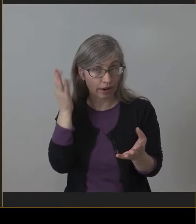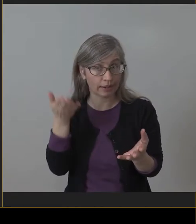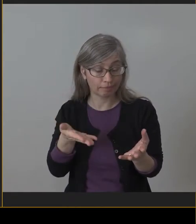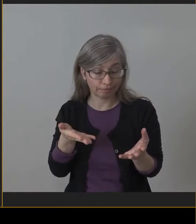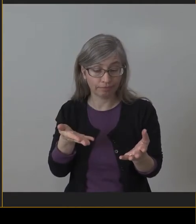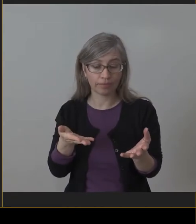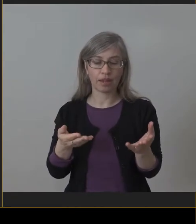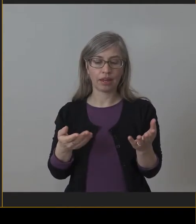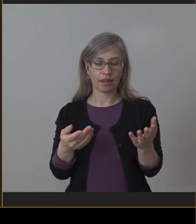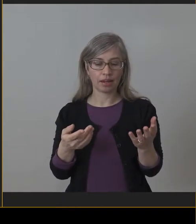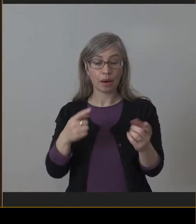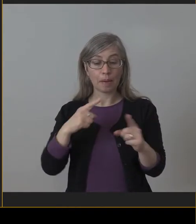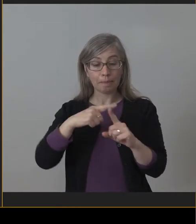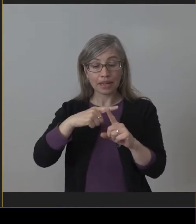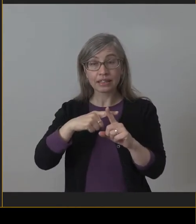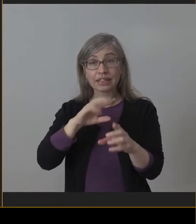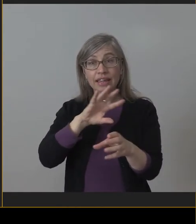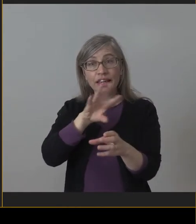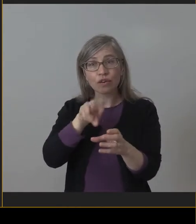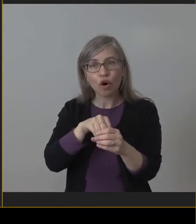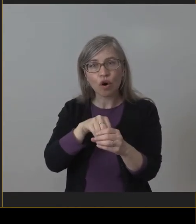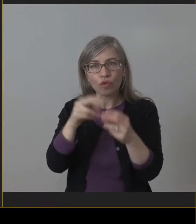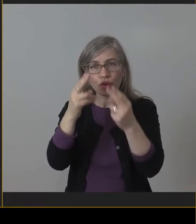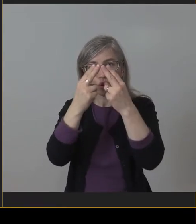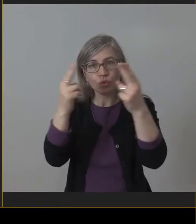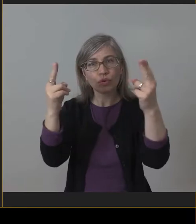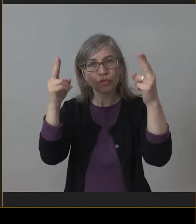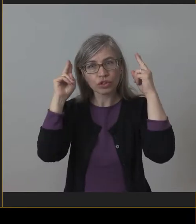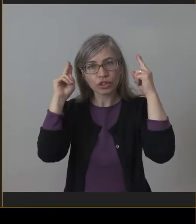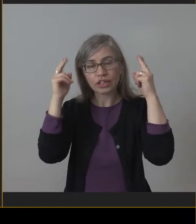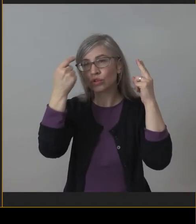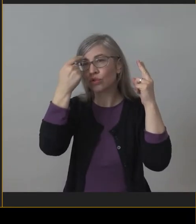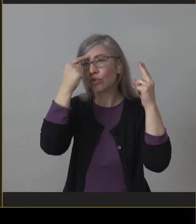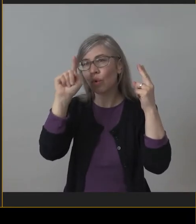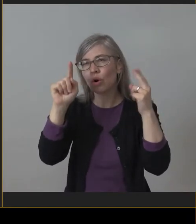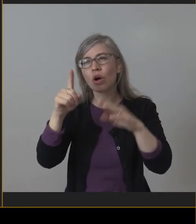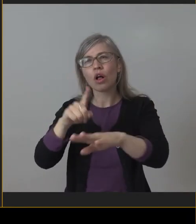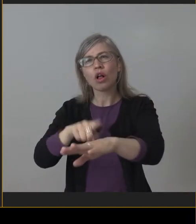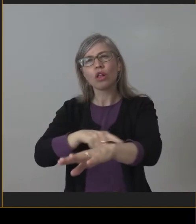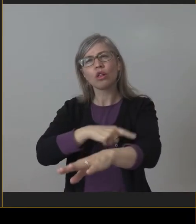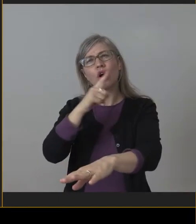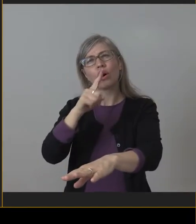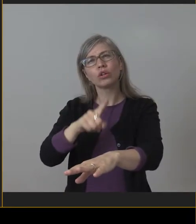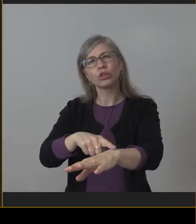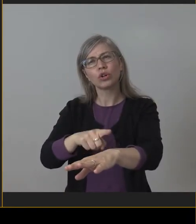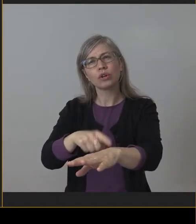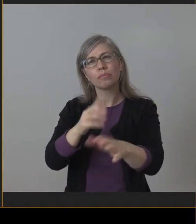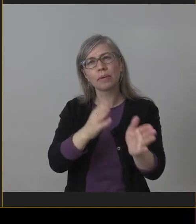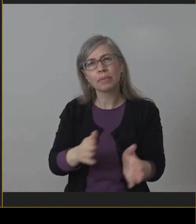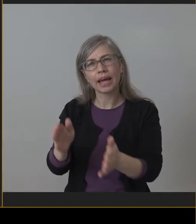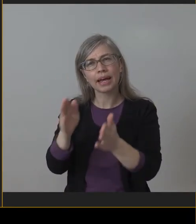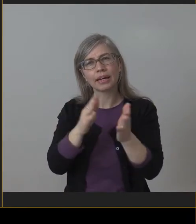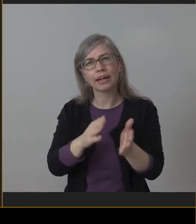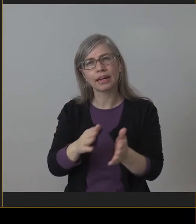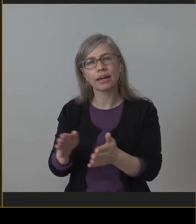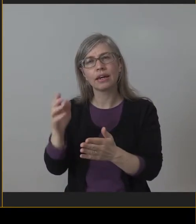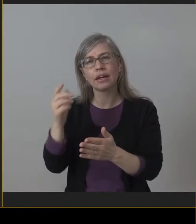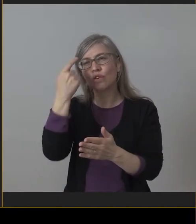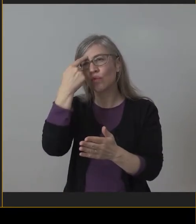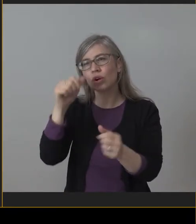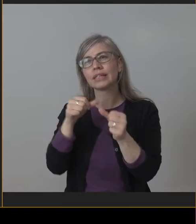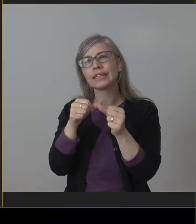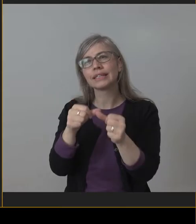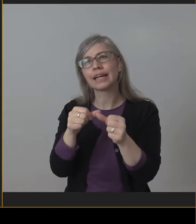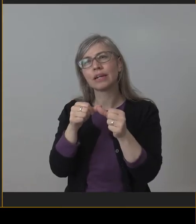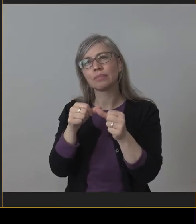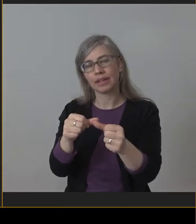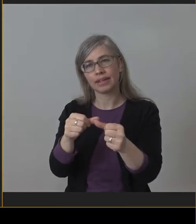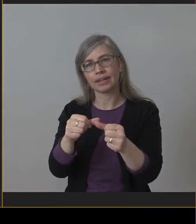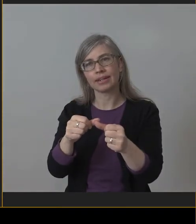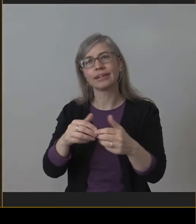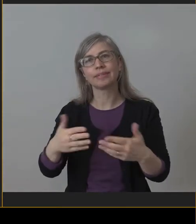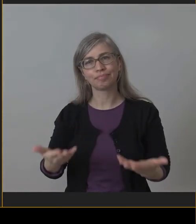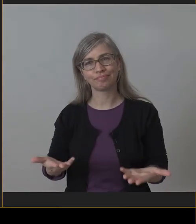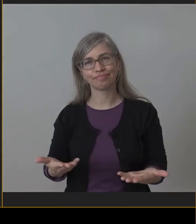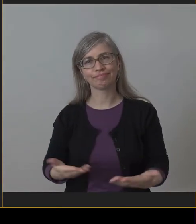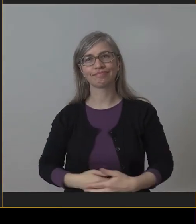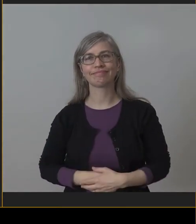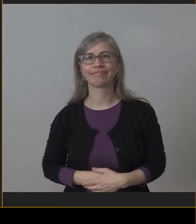and also involves universities to achieve long-term sustainability for KSL documentation?